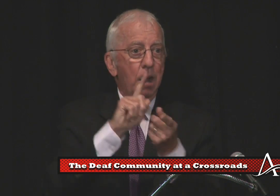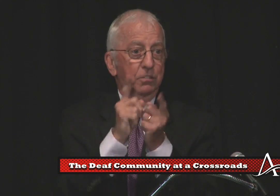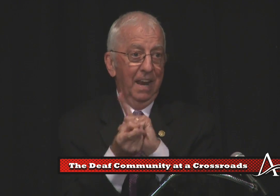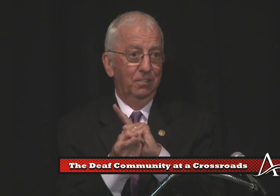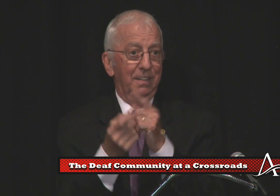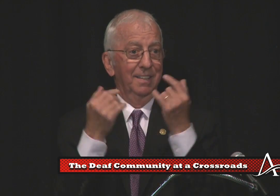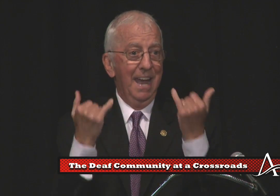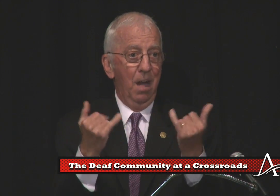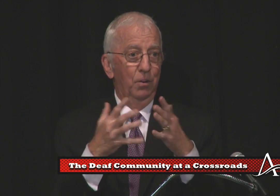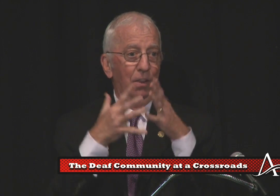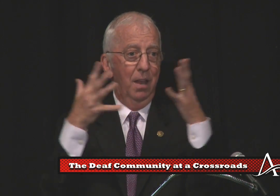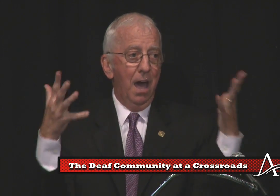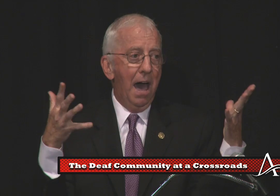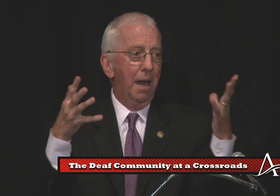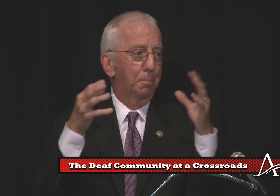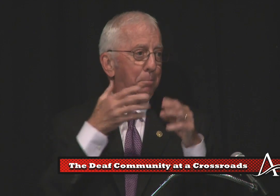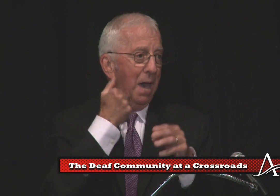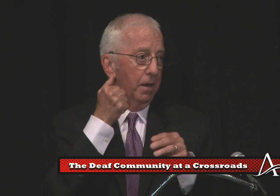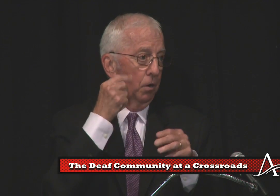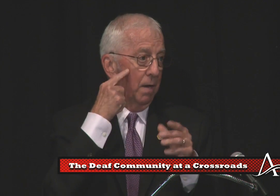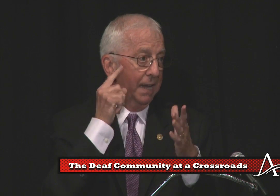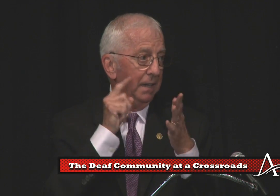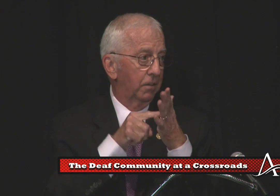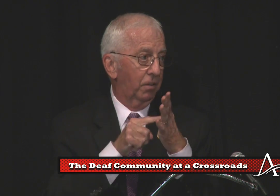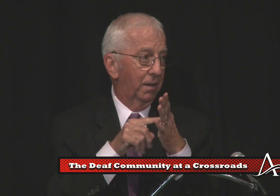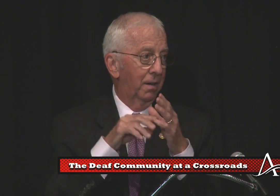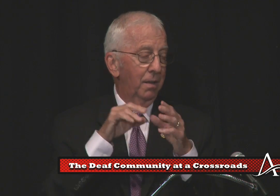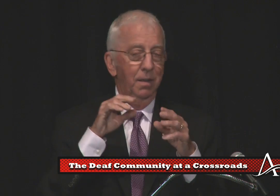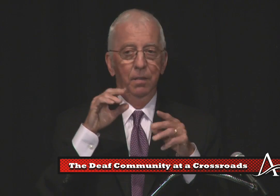Now it's changing, now there's a lot better recognition